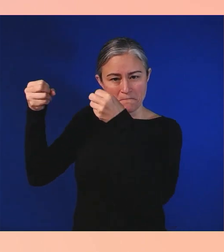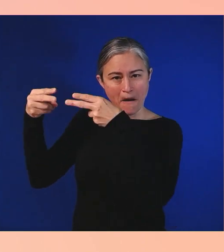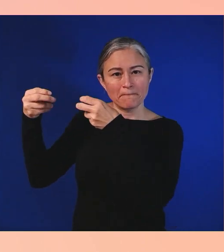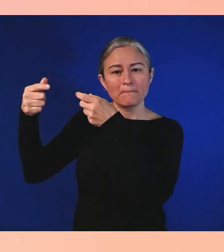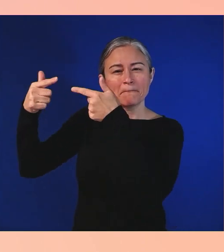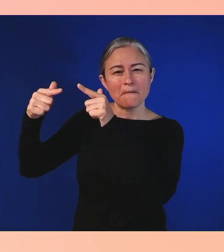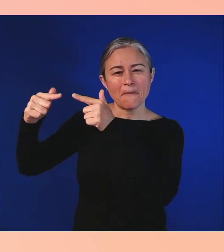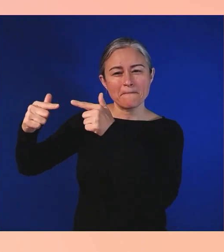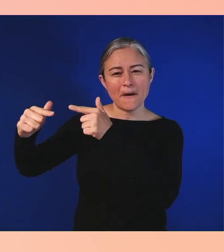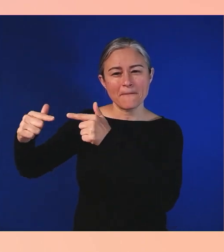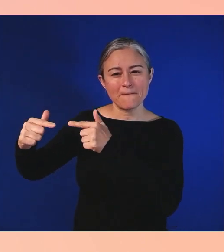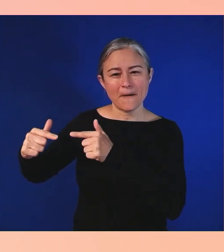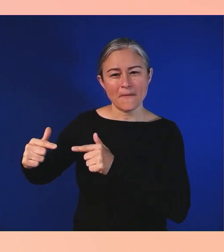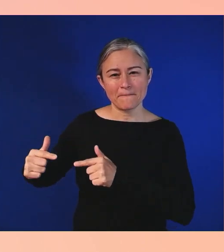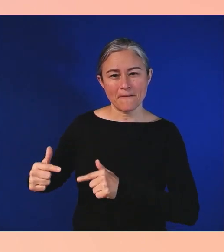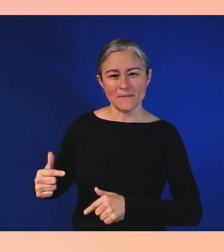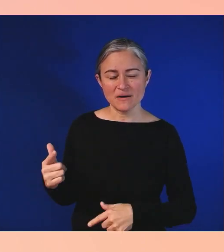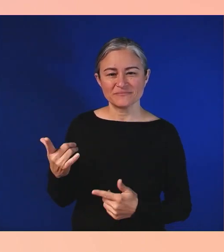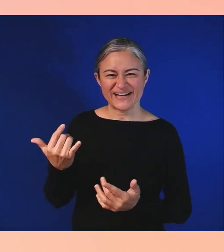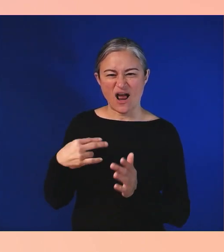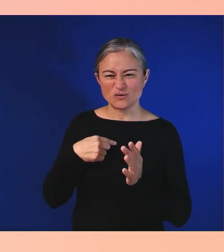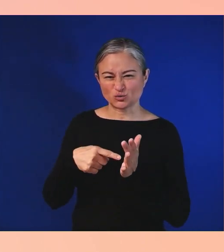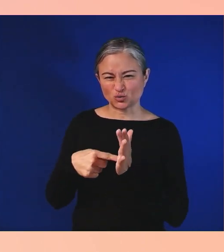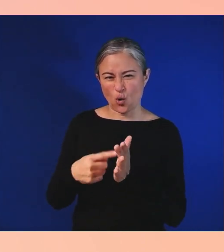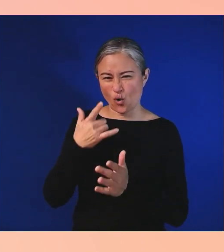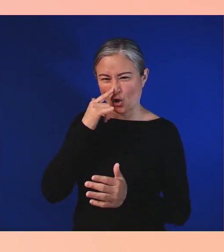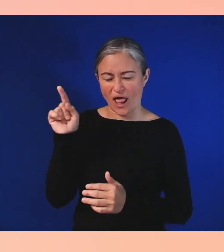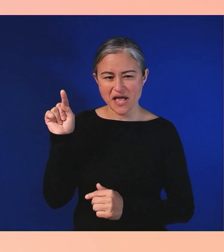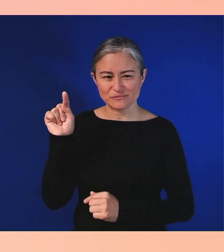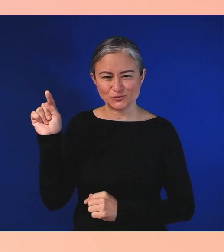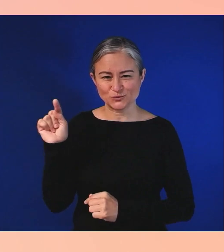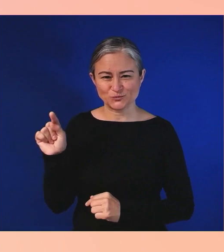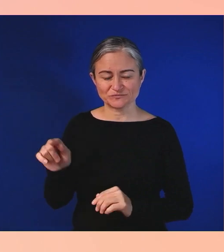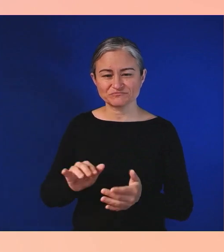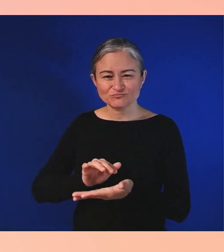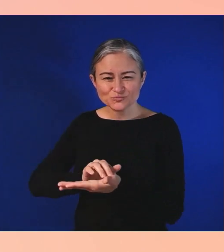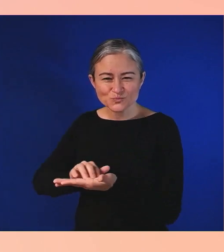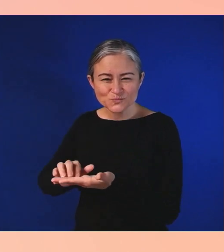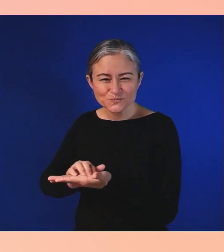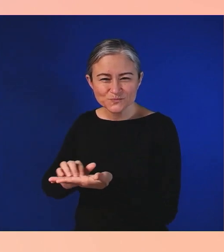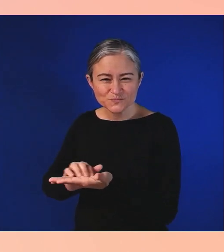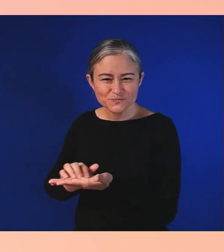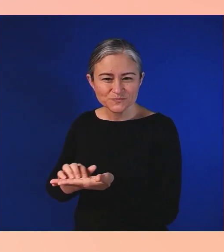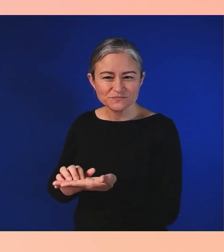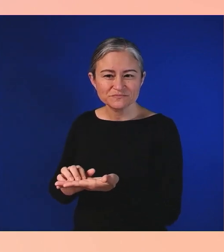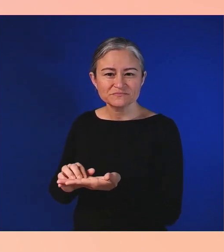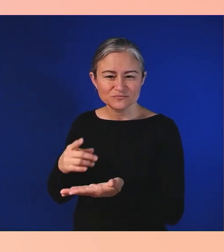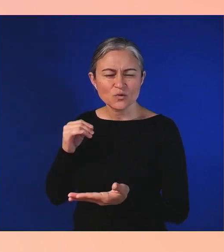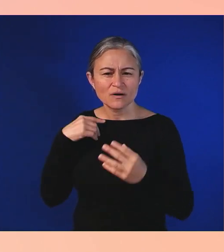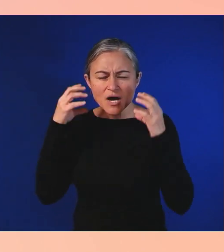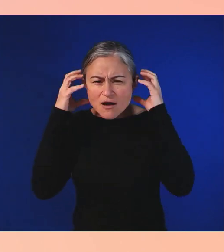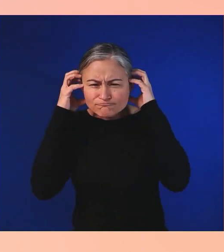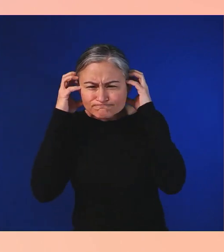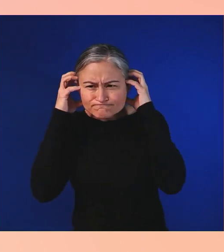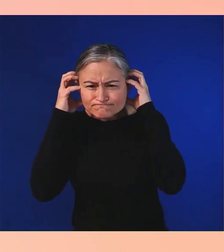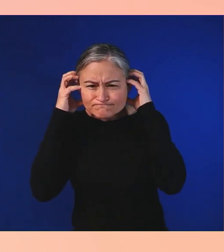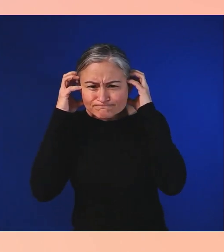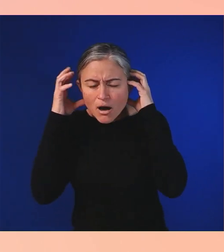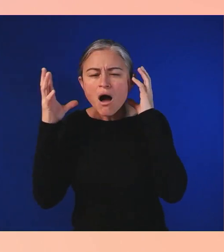As I read, I have the line shown in Braille as well, so I can listen to the code